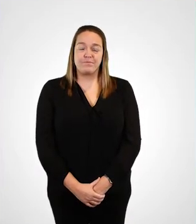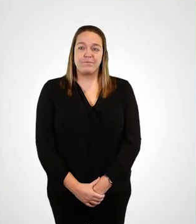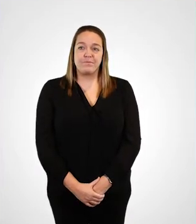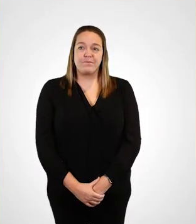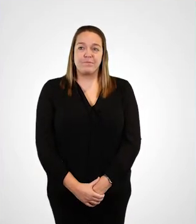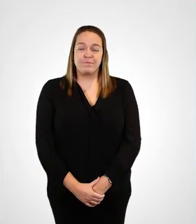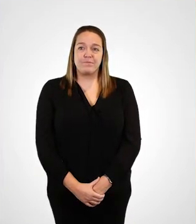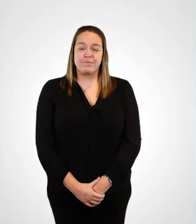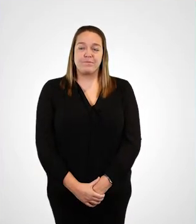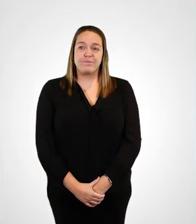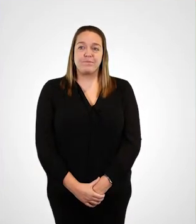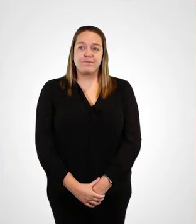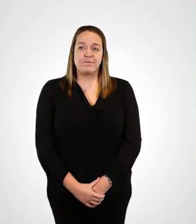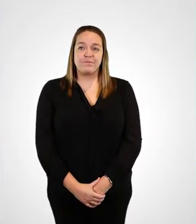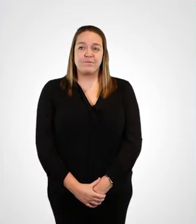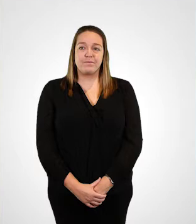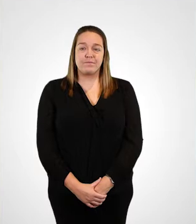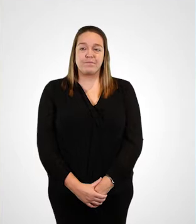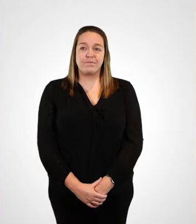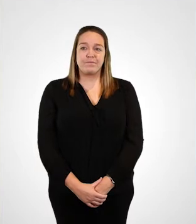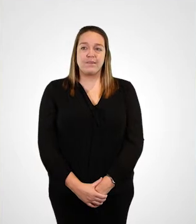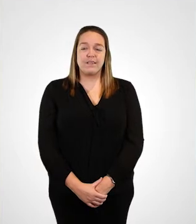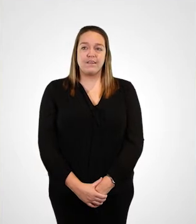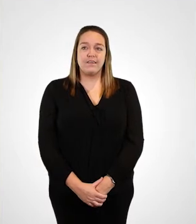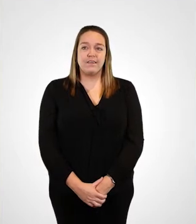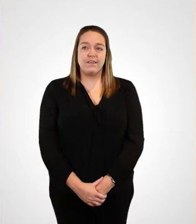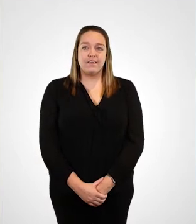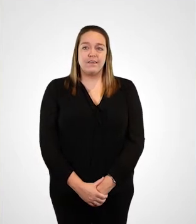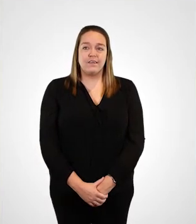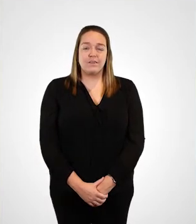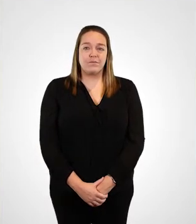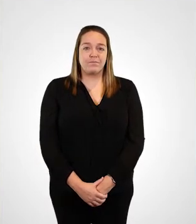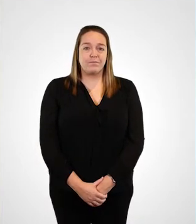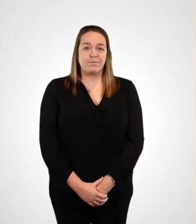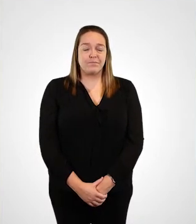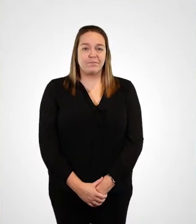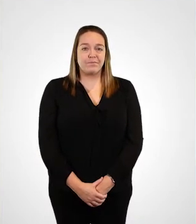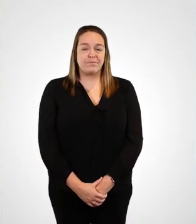"M". "Sh". "Oo".